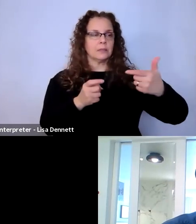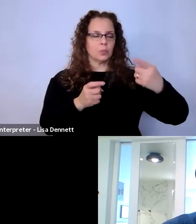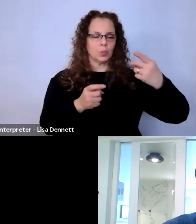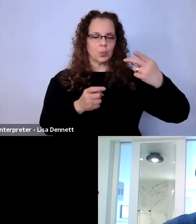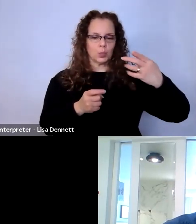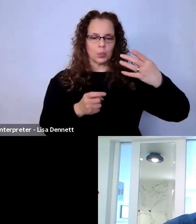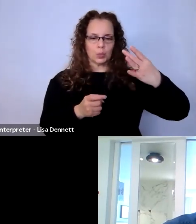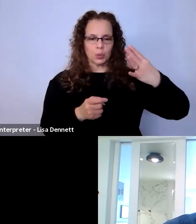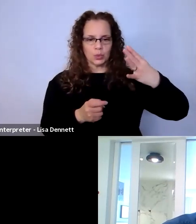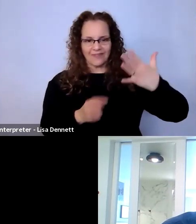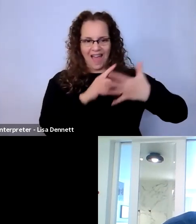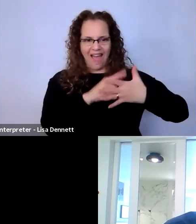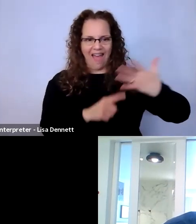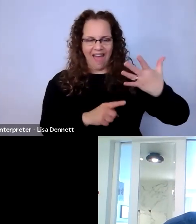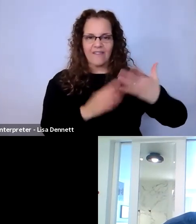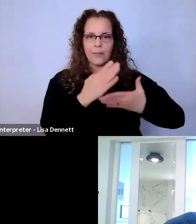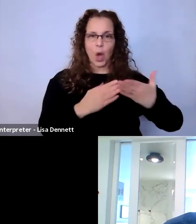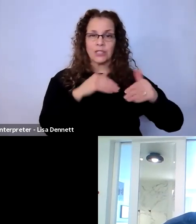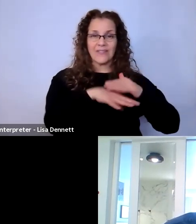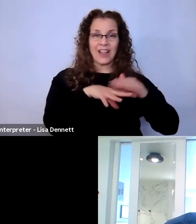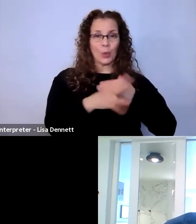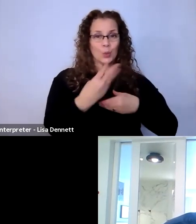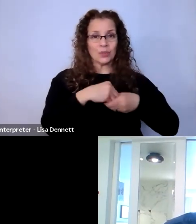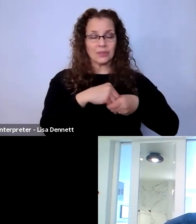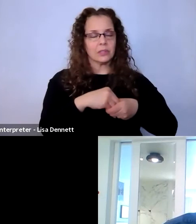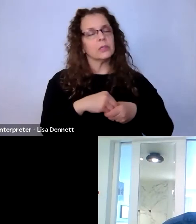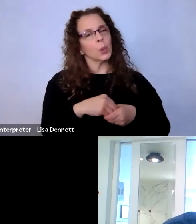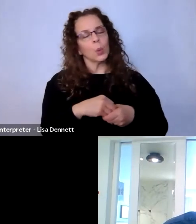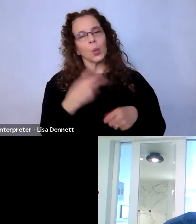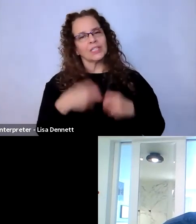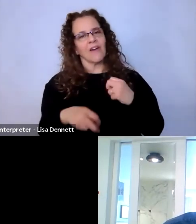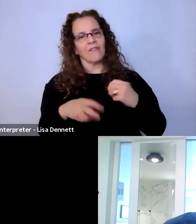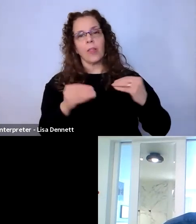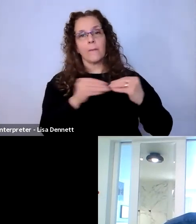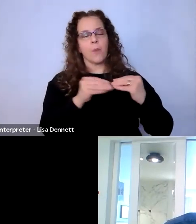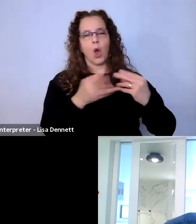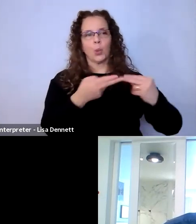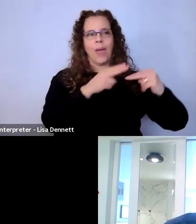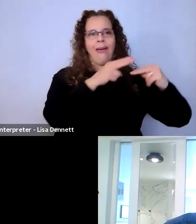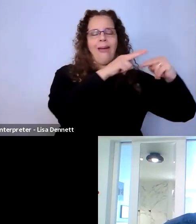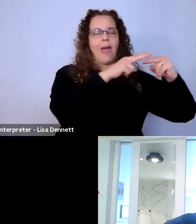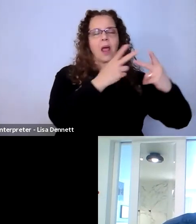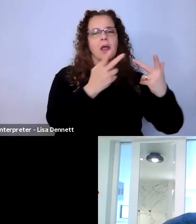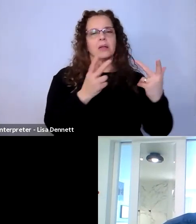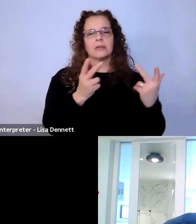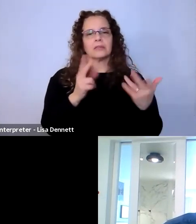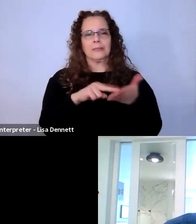designer inclusive it that's a tough for all the more you add on. The last successful, I think, someone is going to be if they.